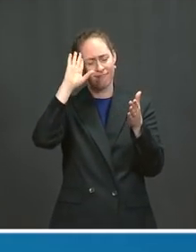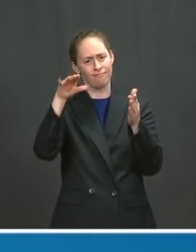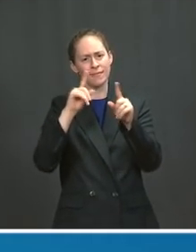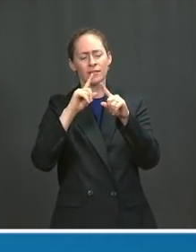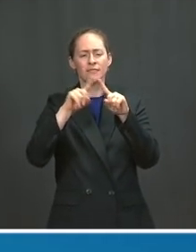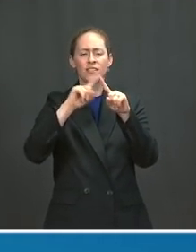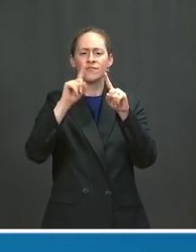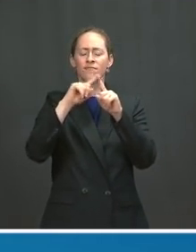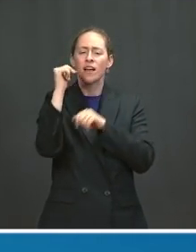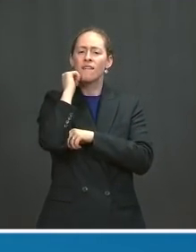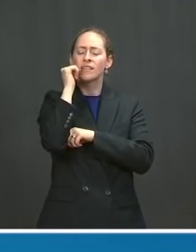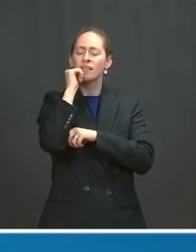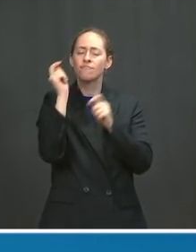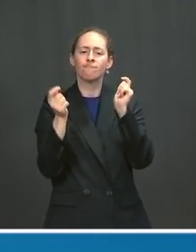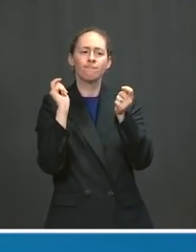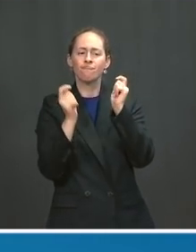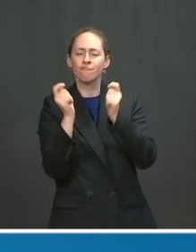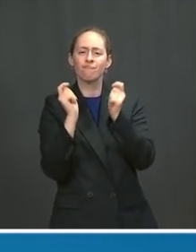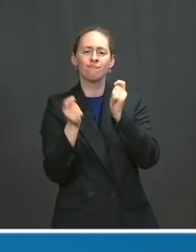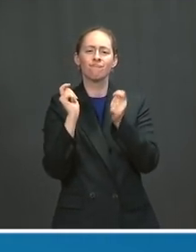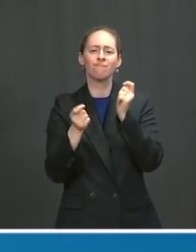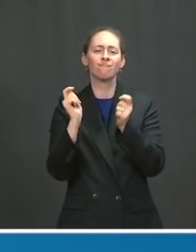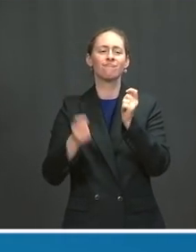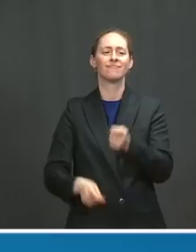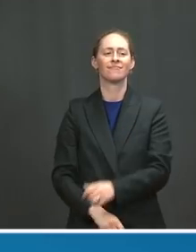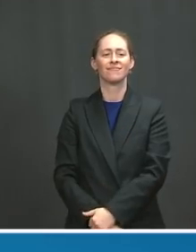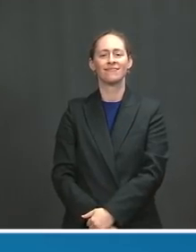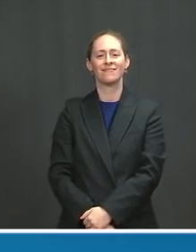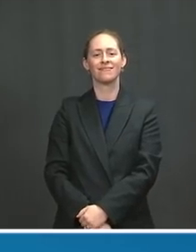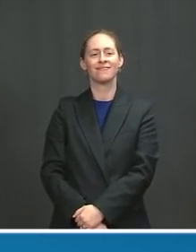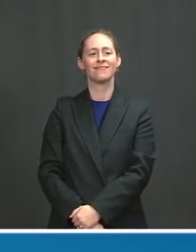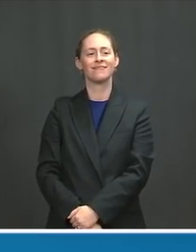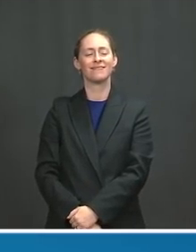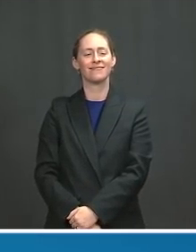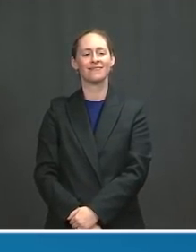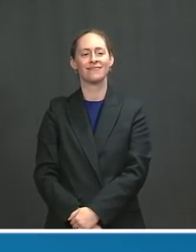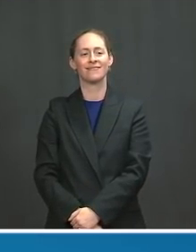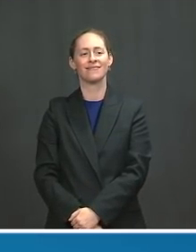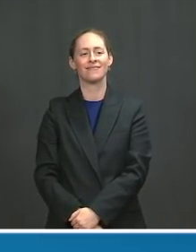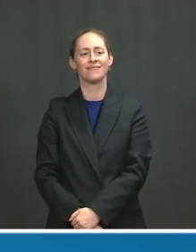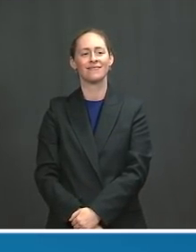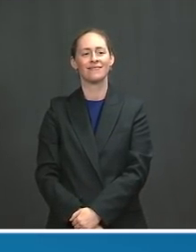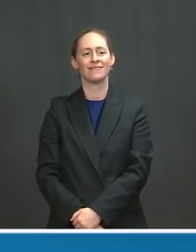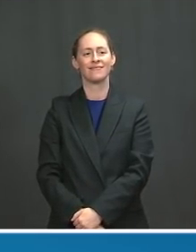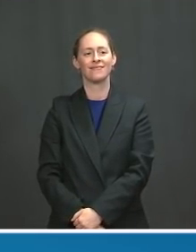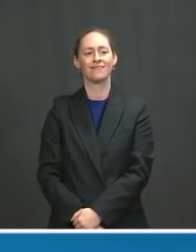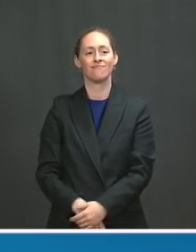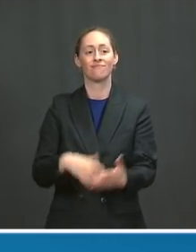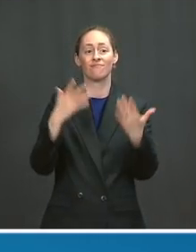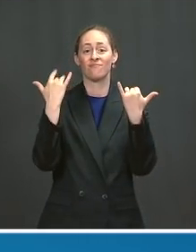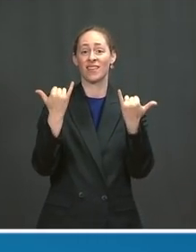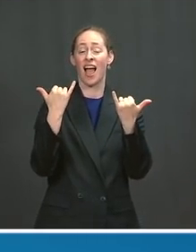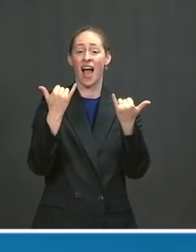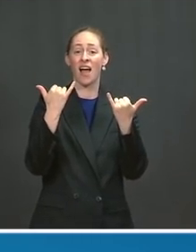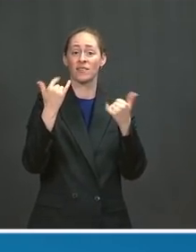In fact, we are at a significant turning point. Just look at the last several months